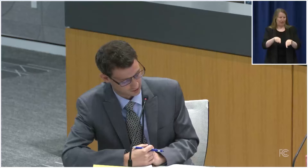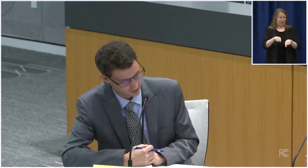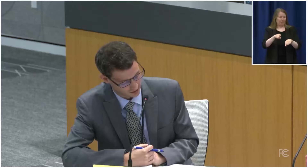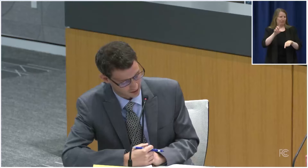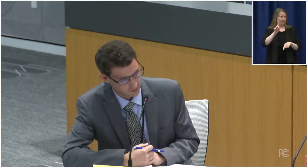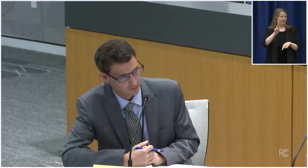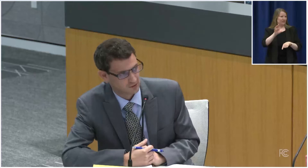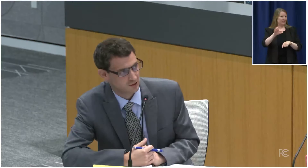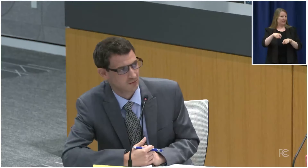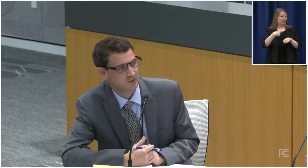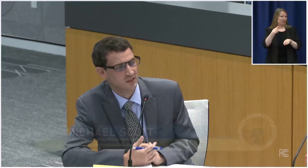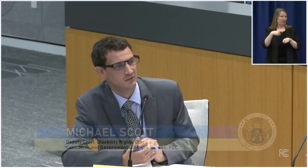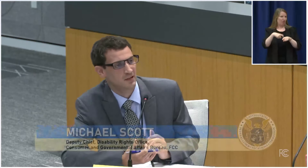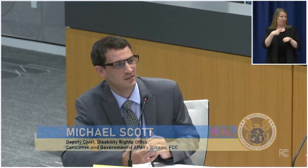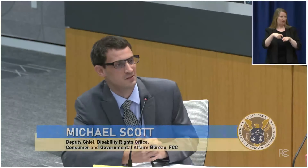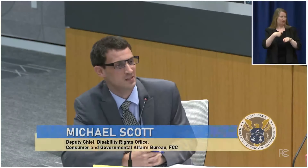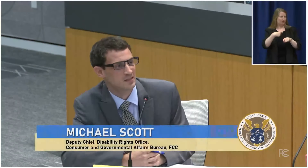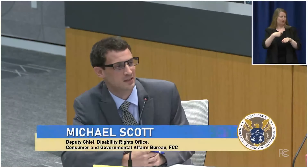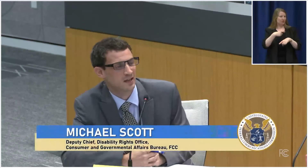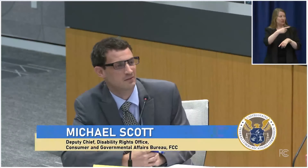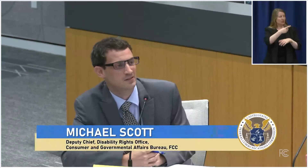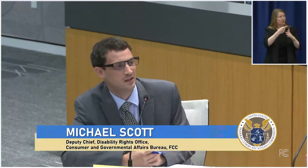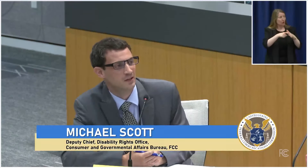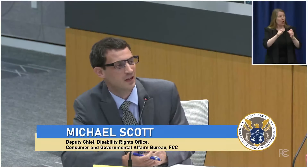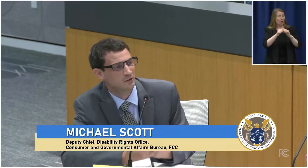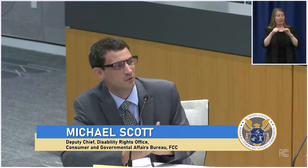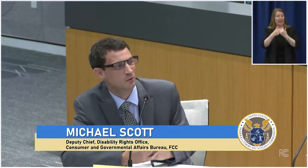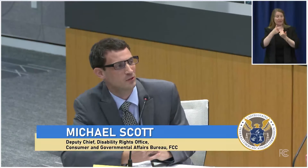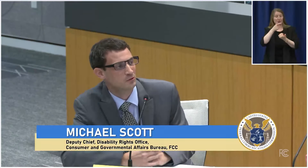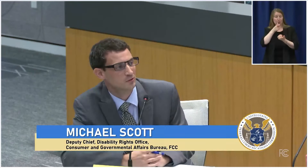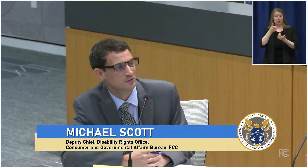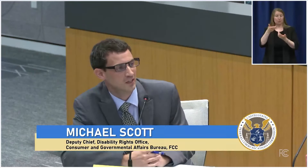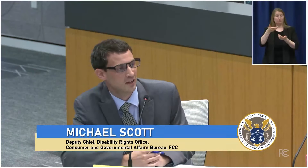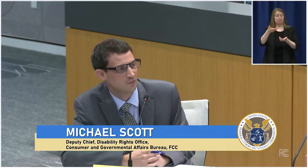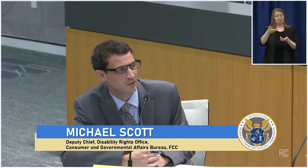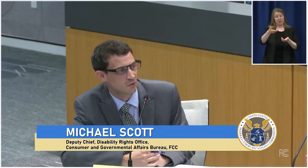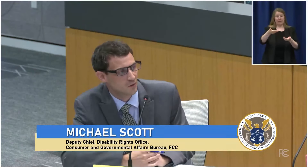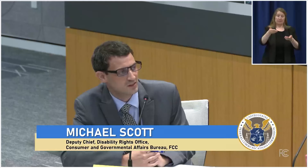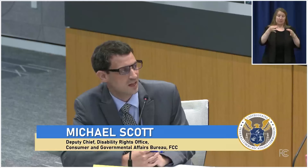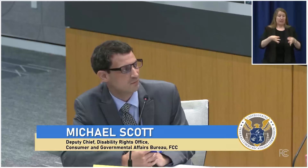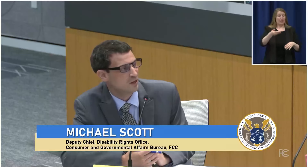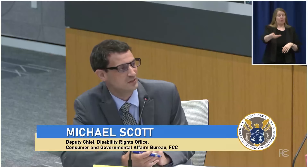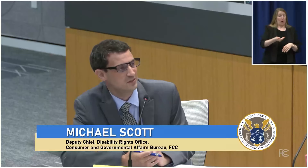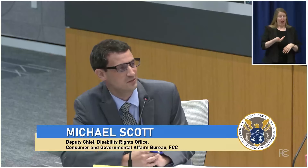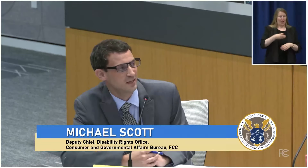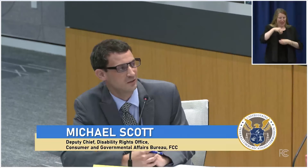BUT IT'S ABOUT FINDING AND TRAINING AS A FLUENT PERSON TO ANSWER DVC CALLS.